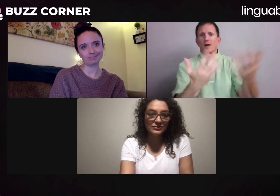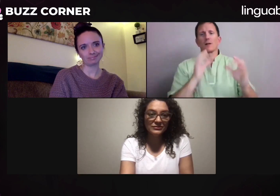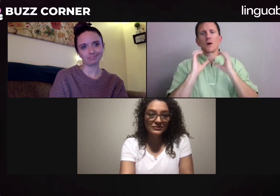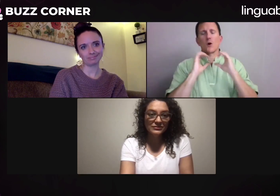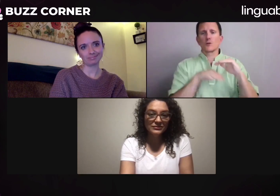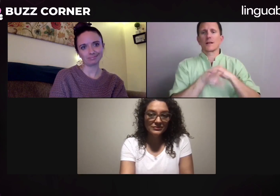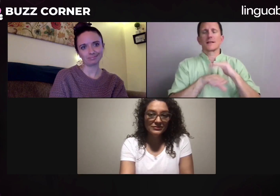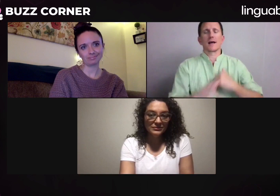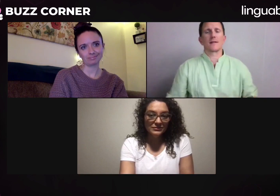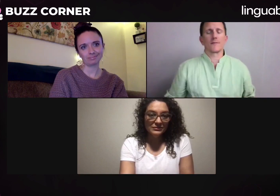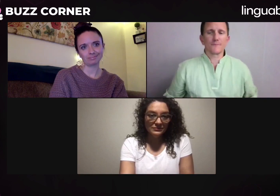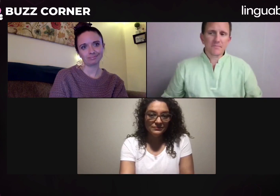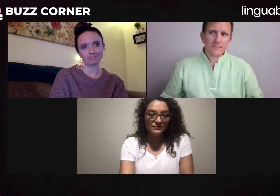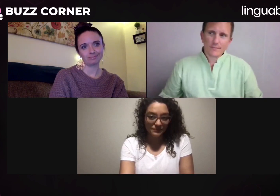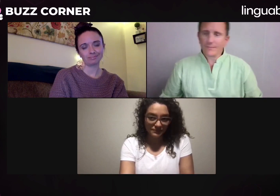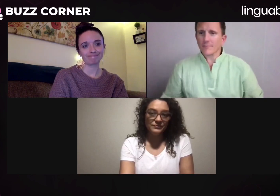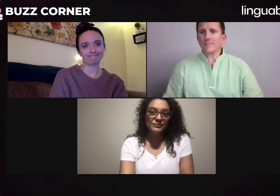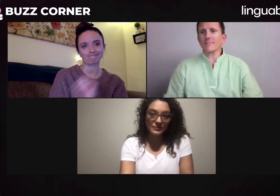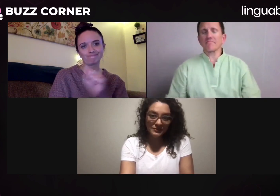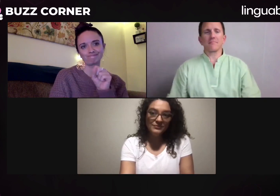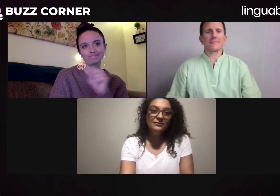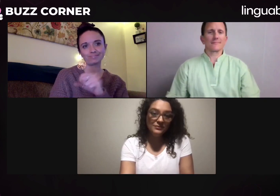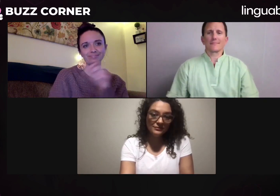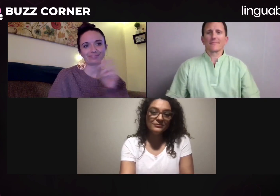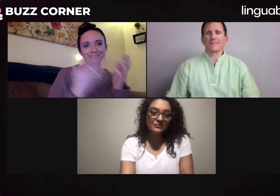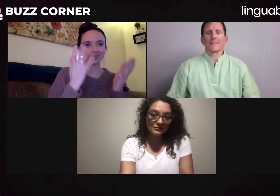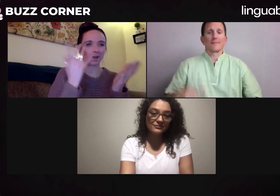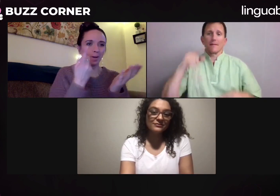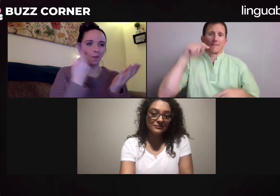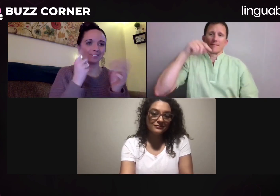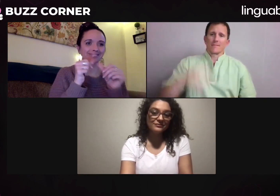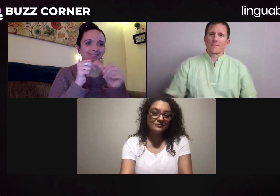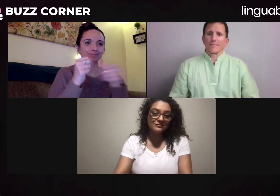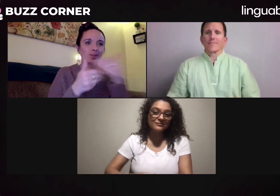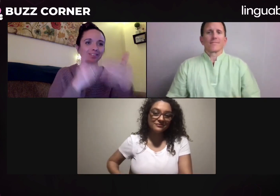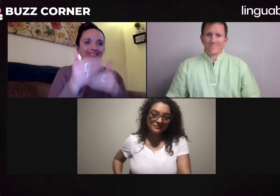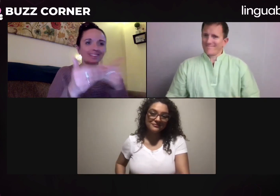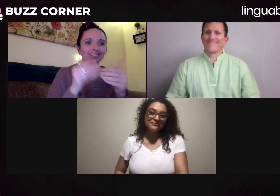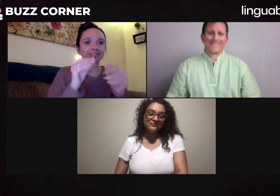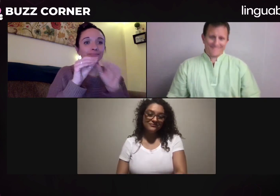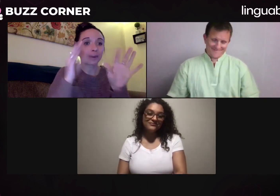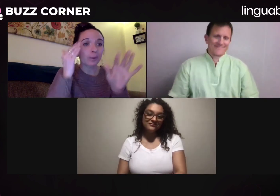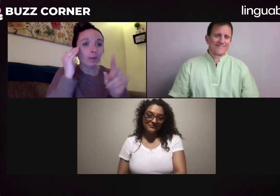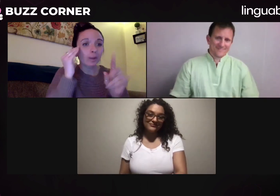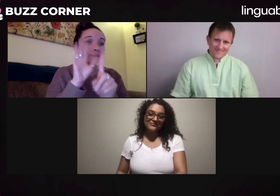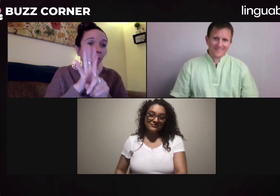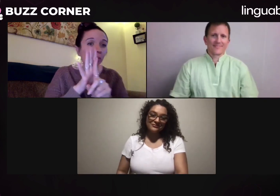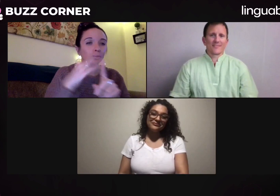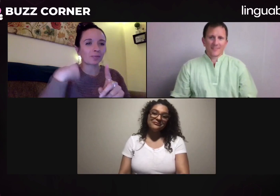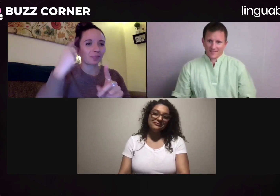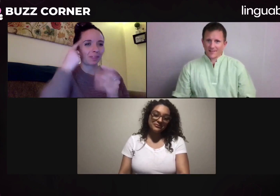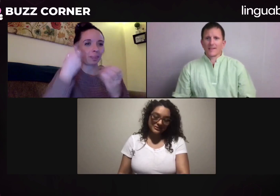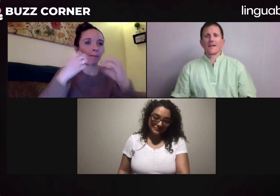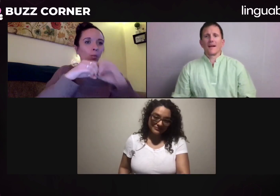and whether they're there to provide communication access. Yes. And I think that's just going an ongoing conversation and an ongoing process.